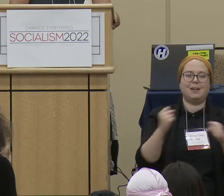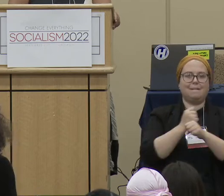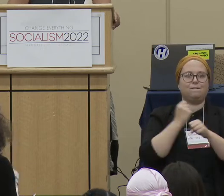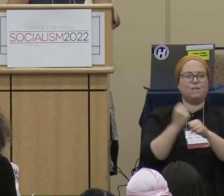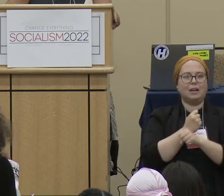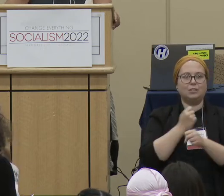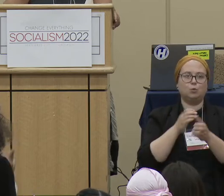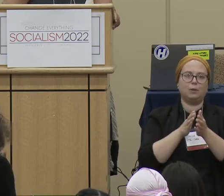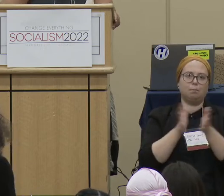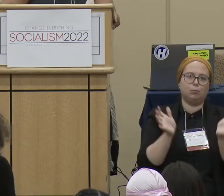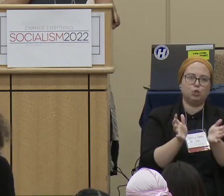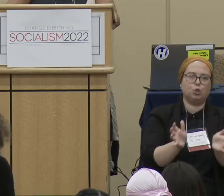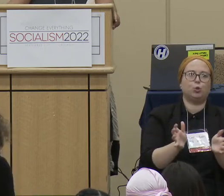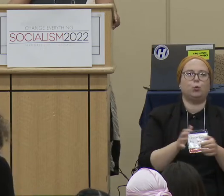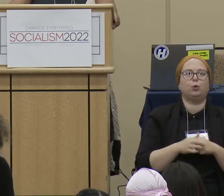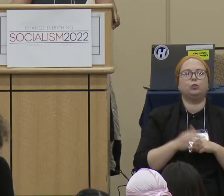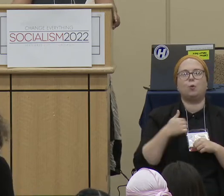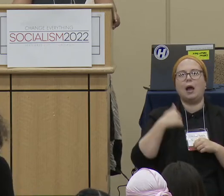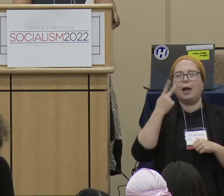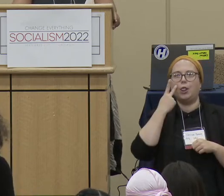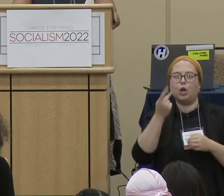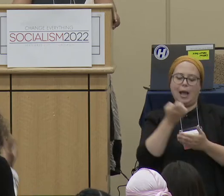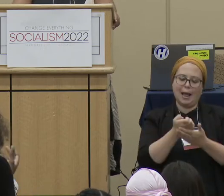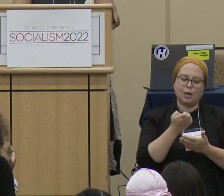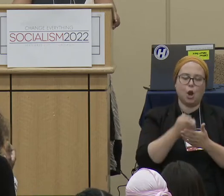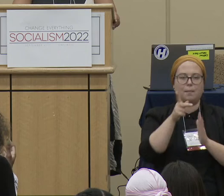fights that we pursue, as it pertains to my work. I look at